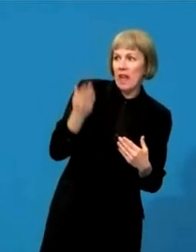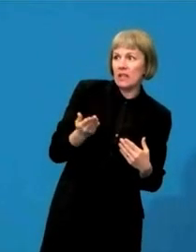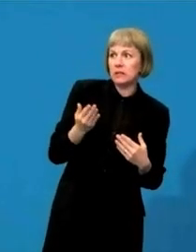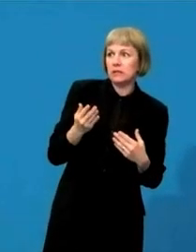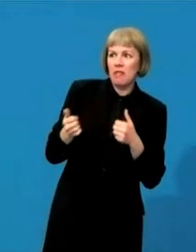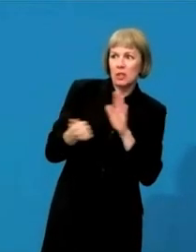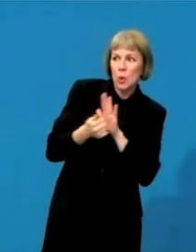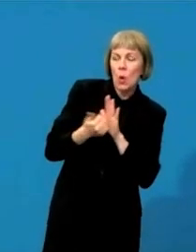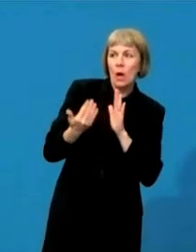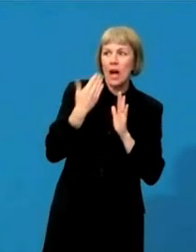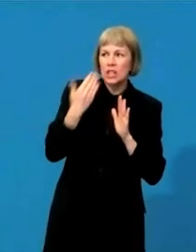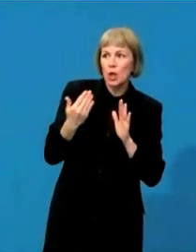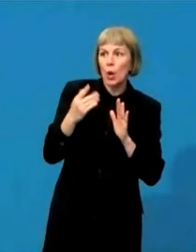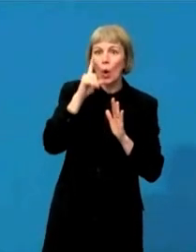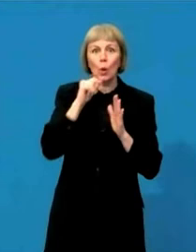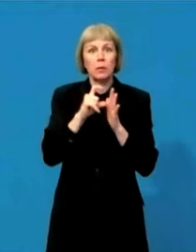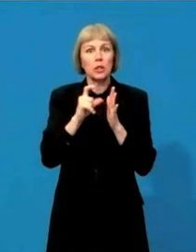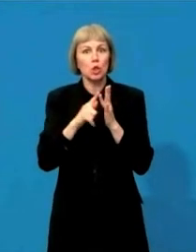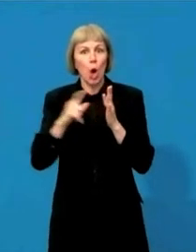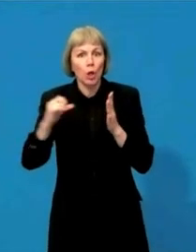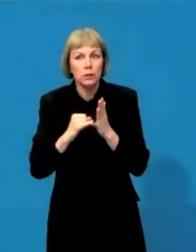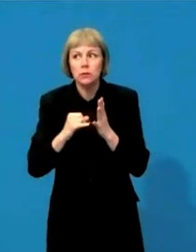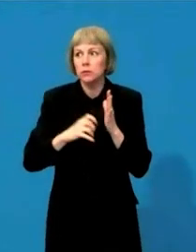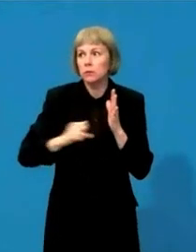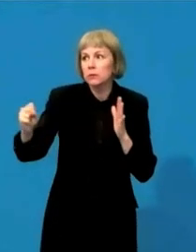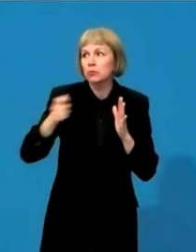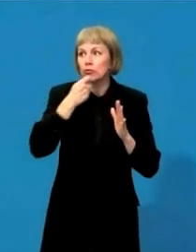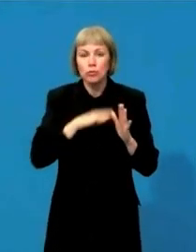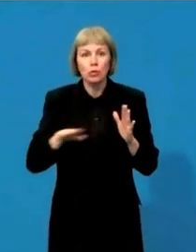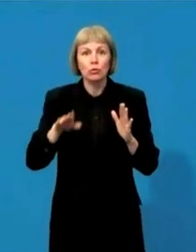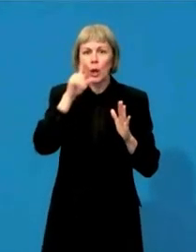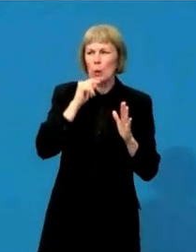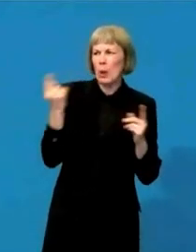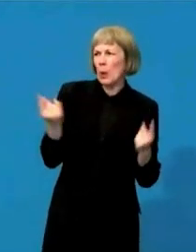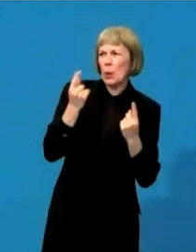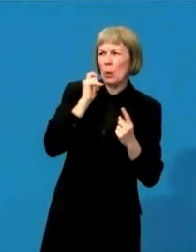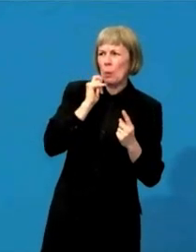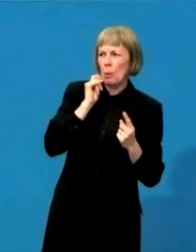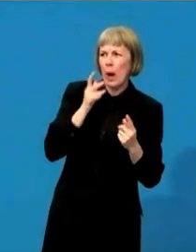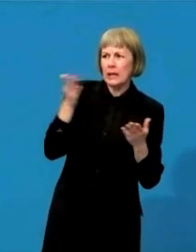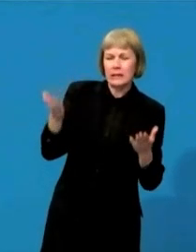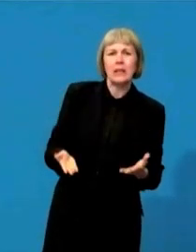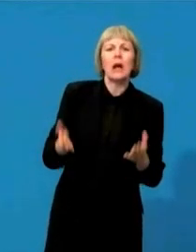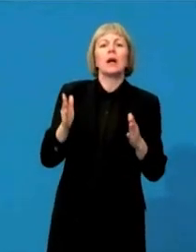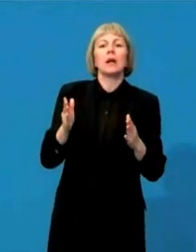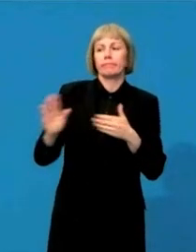It could be the Department of Communities. And so they are like, "Why is money coming out of my plan when - when I haven't received